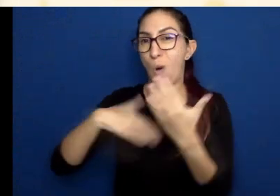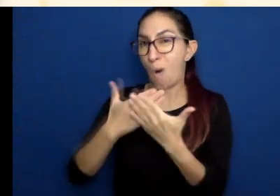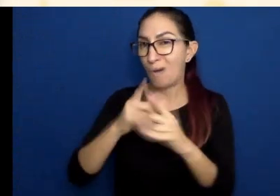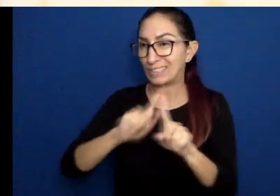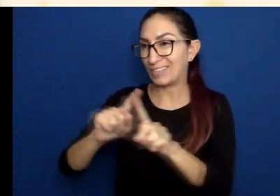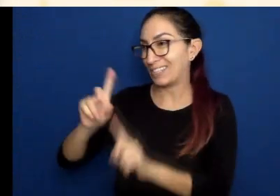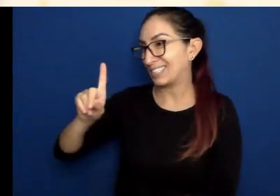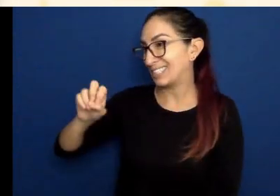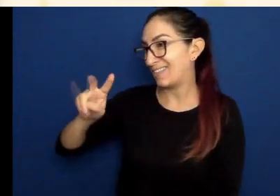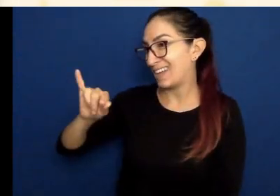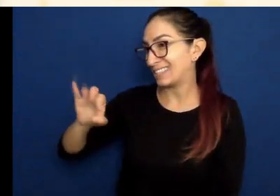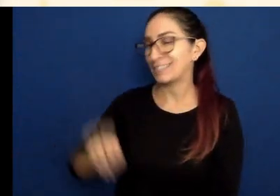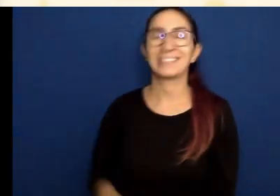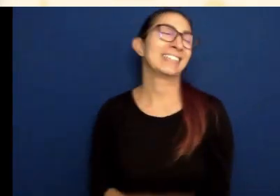than I am.